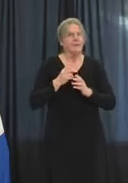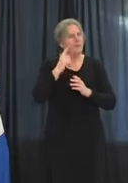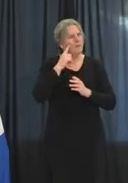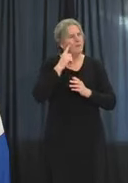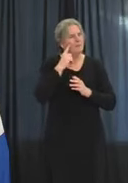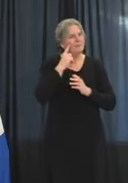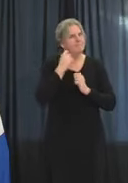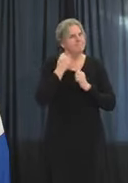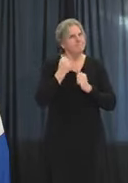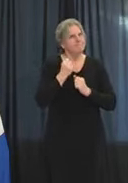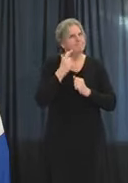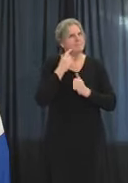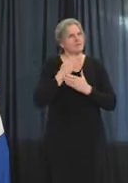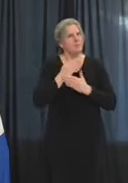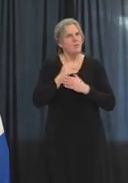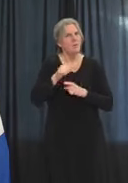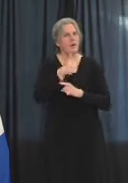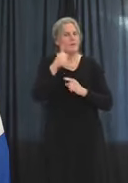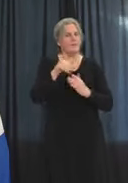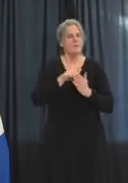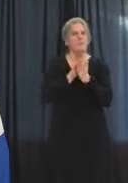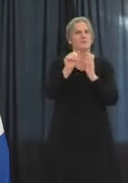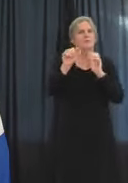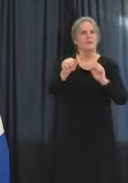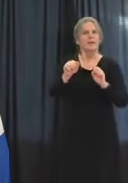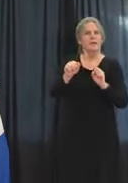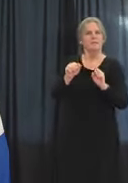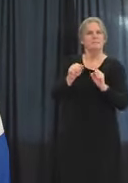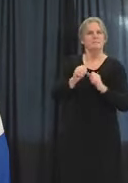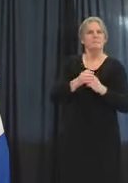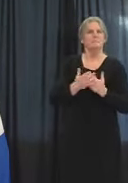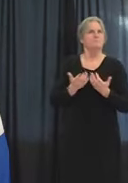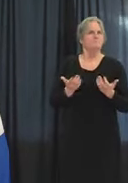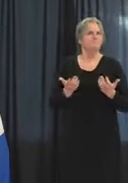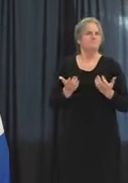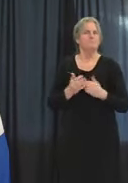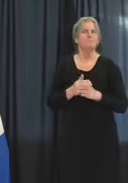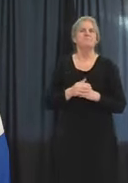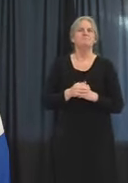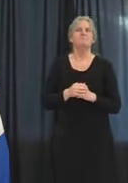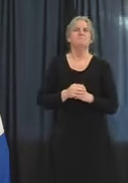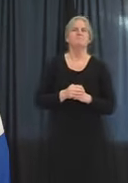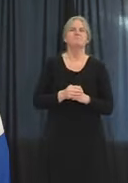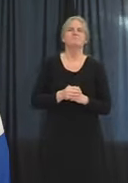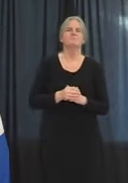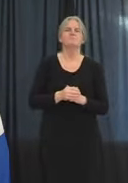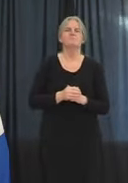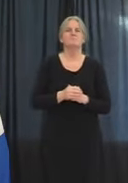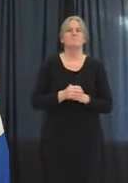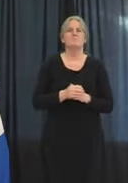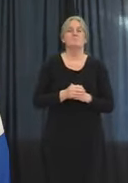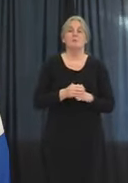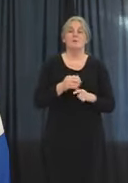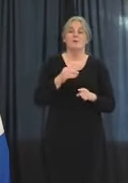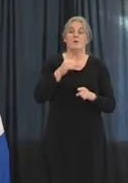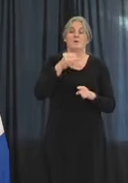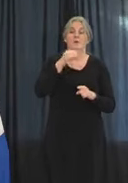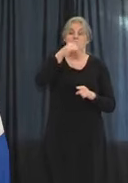Or whether there are other means. As far as Yukoners returning